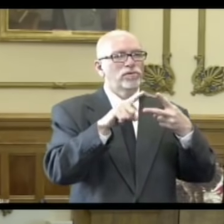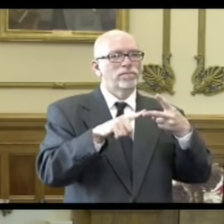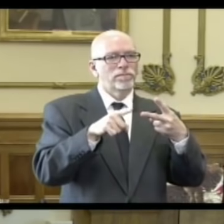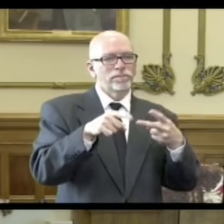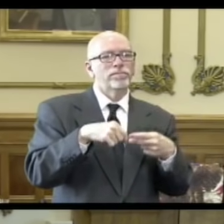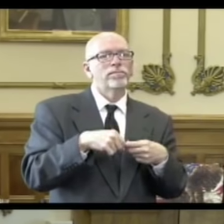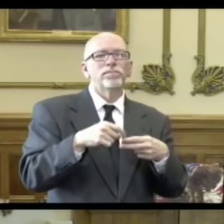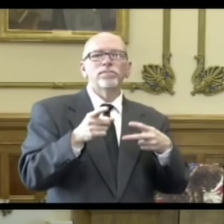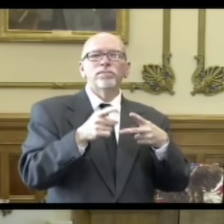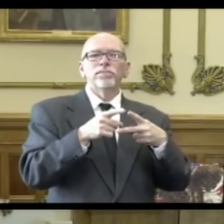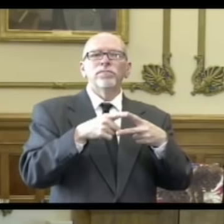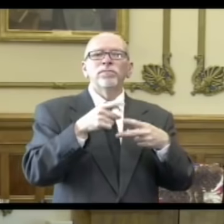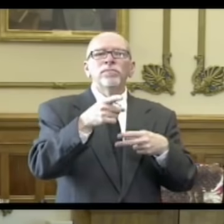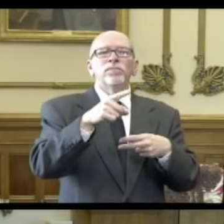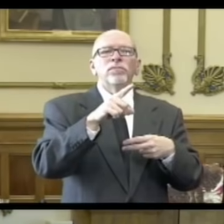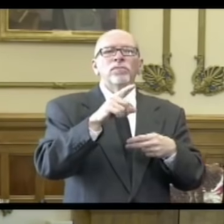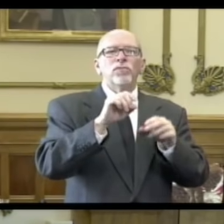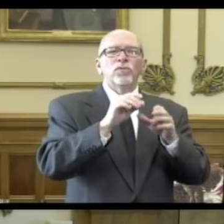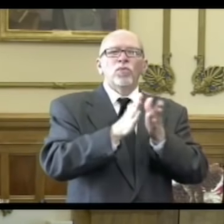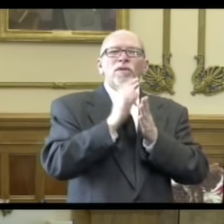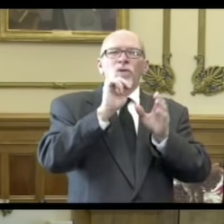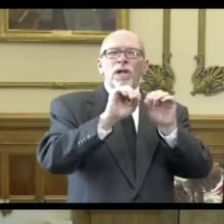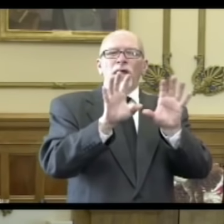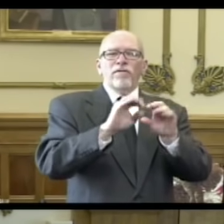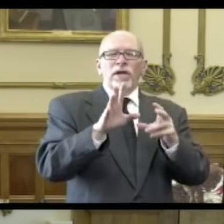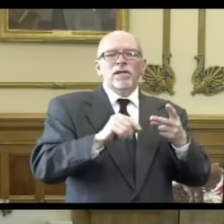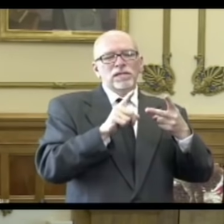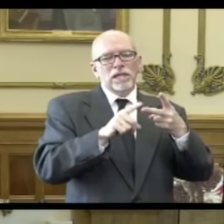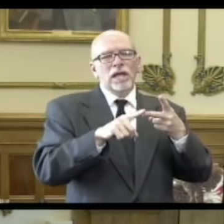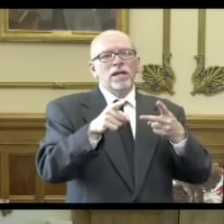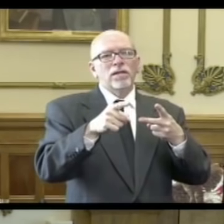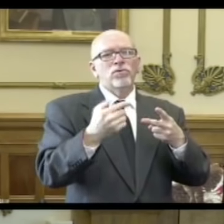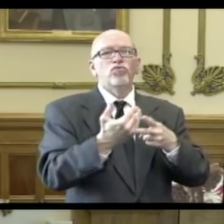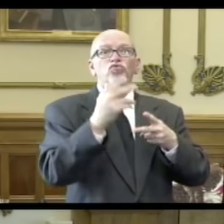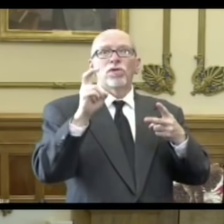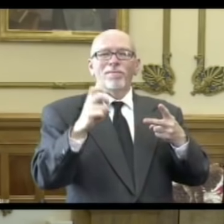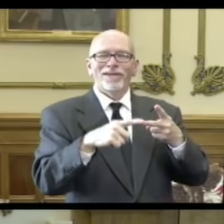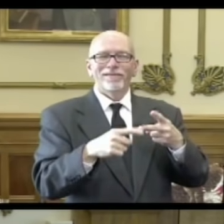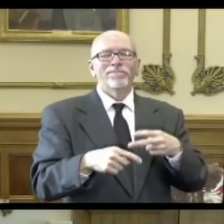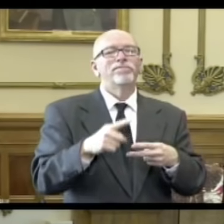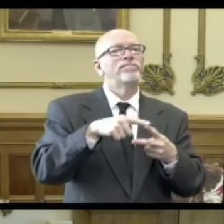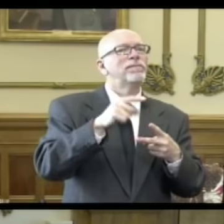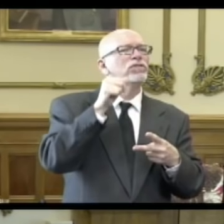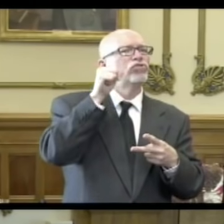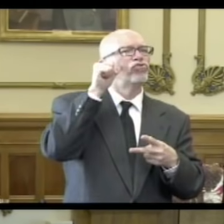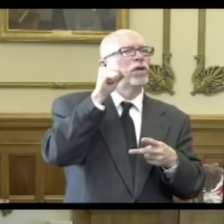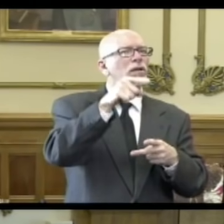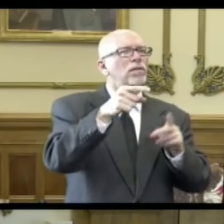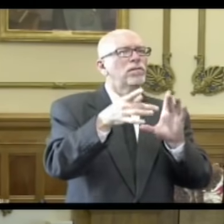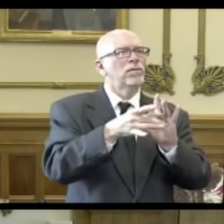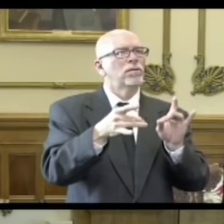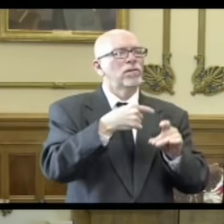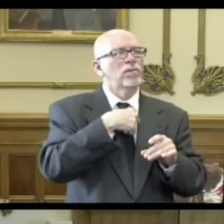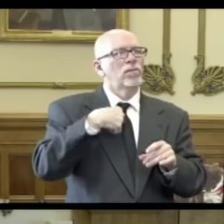ELIZABETH. GOOD AFTERNOON GOVERNOR I HAVE. 2 QUESTIONS ALSO THE FIRST